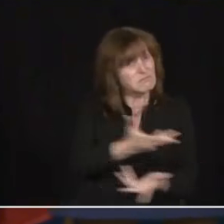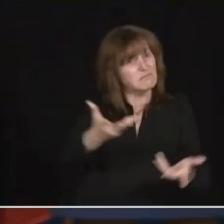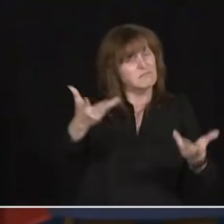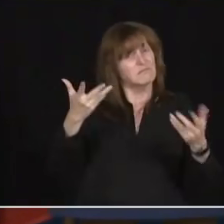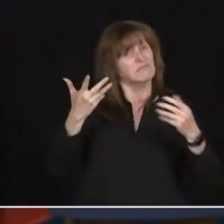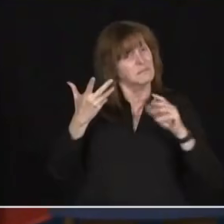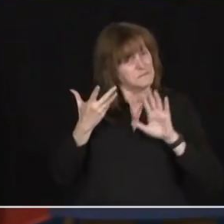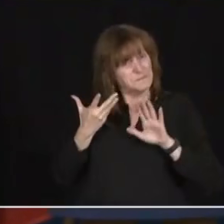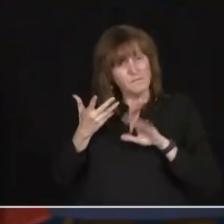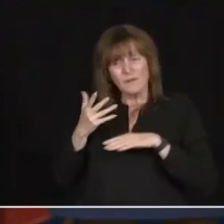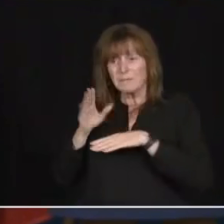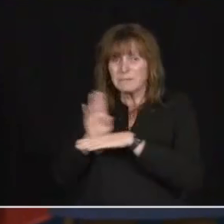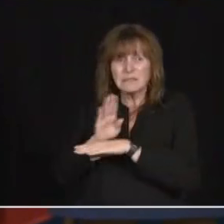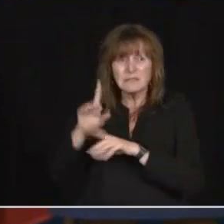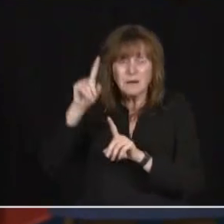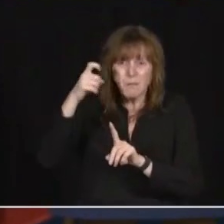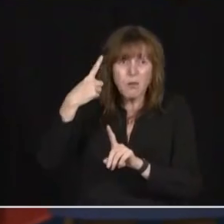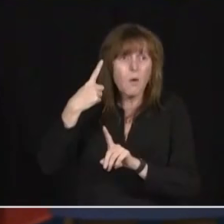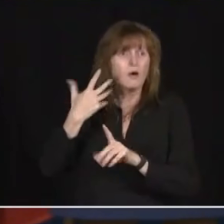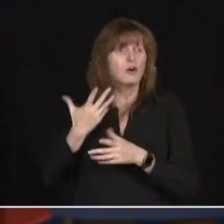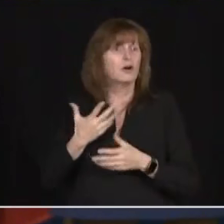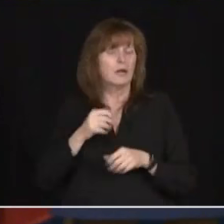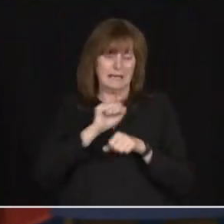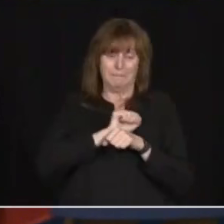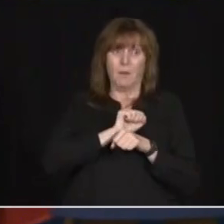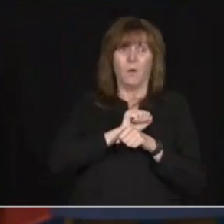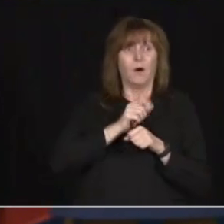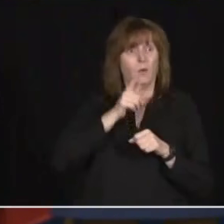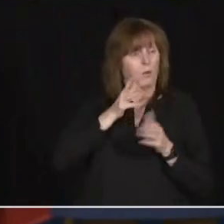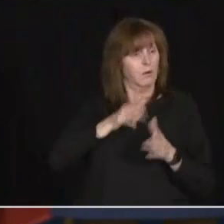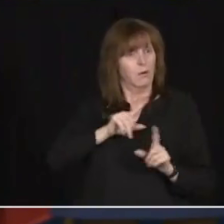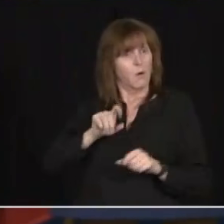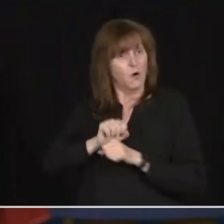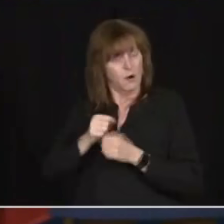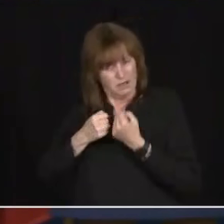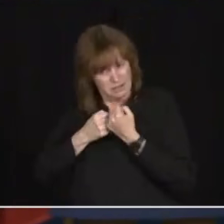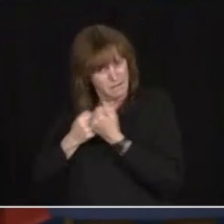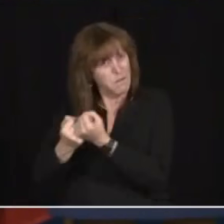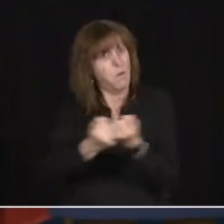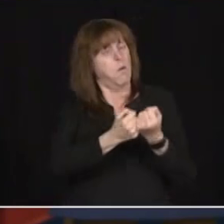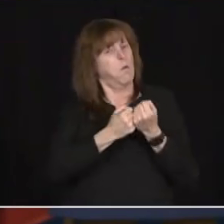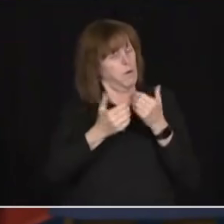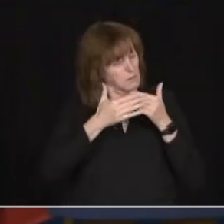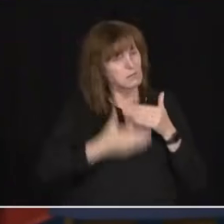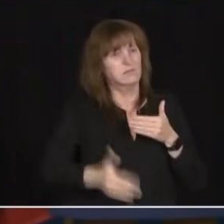I want every Ontarian to know we will support employees and employers every step of the way.